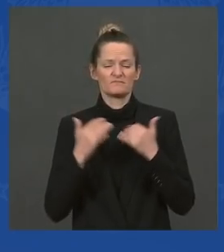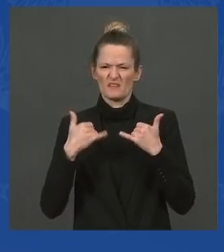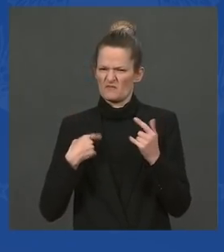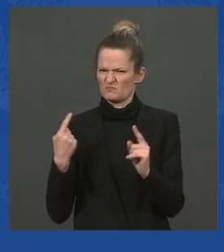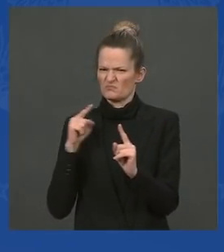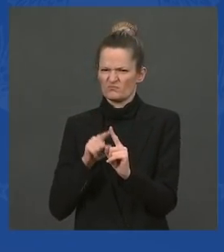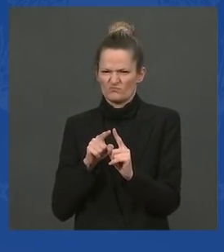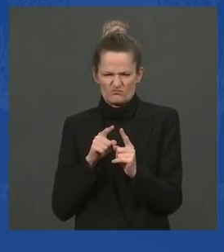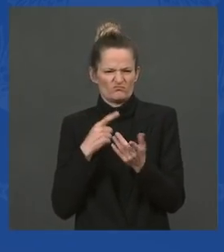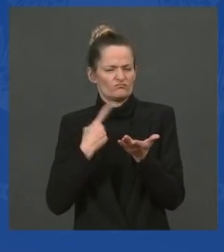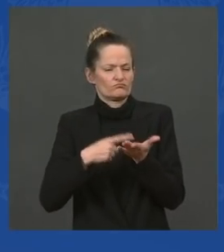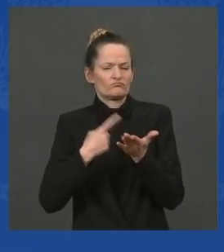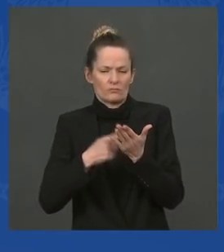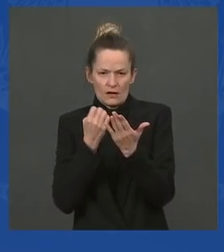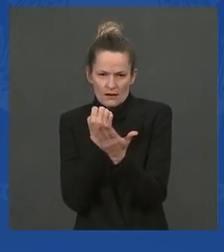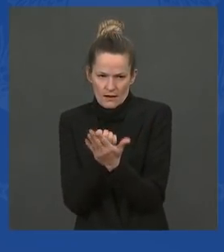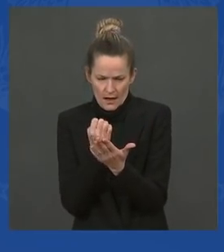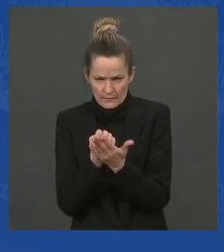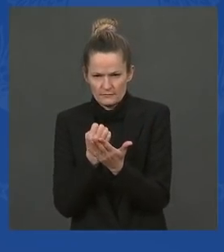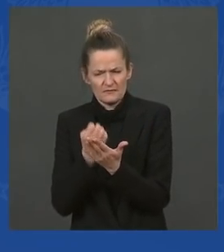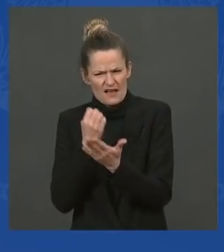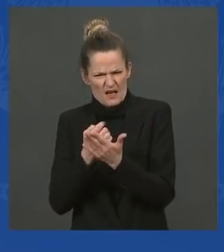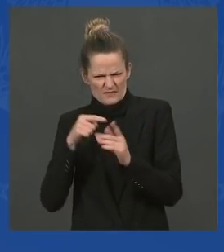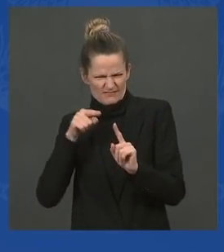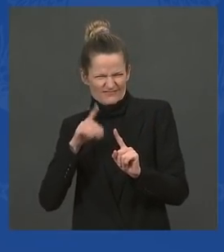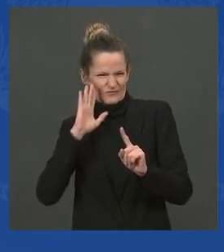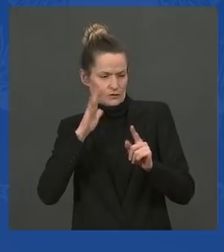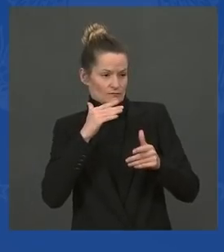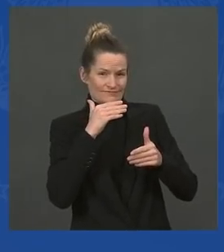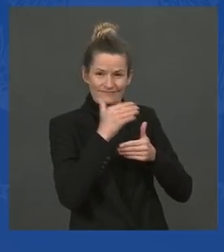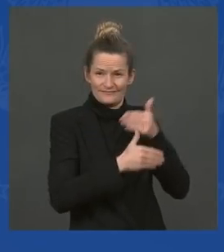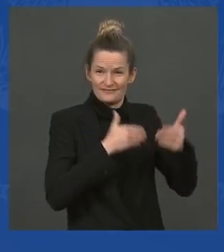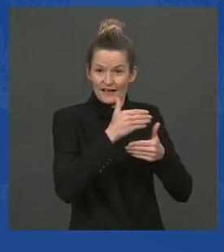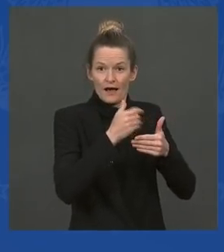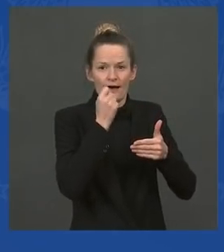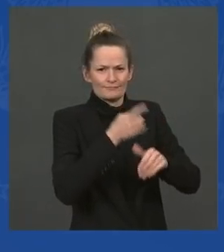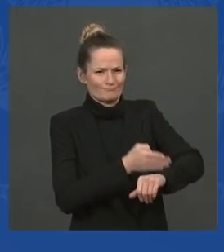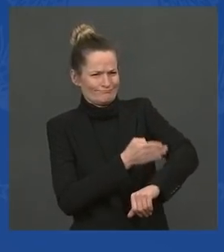both the progress we've made and the challenges we remain -- that we have to face.